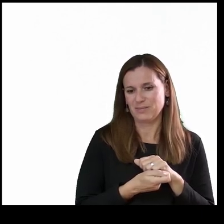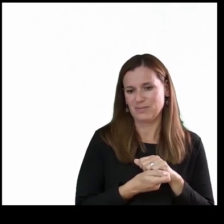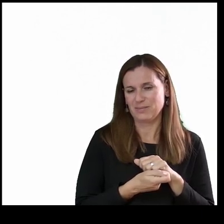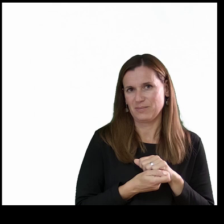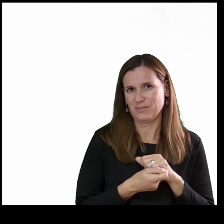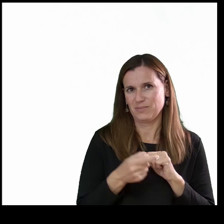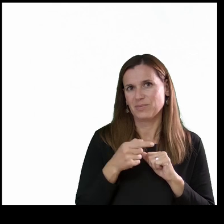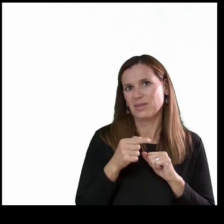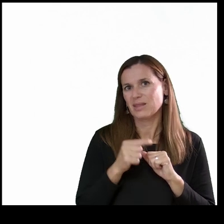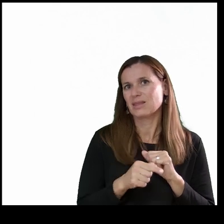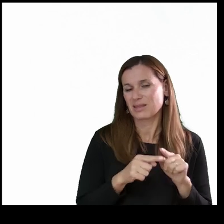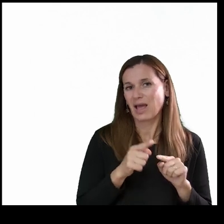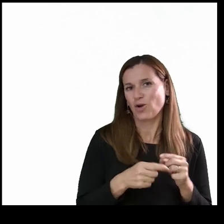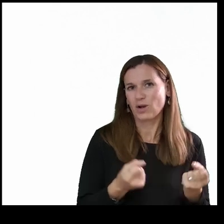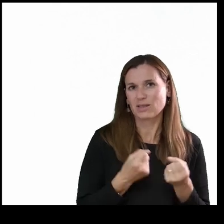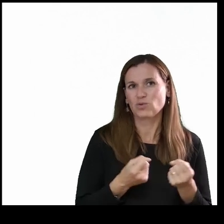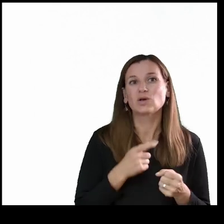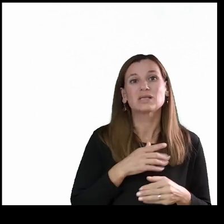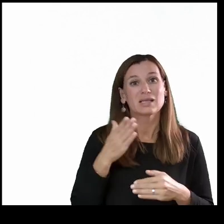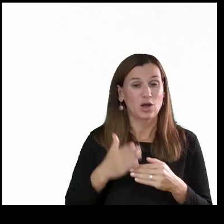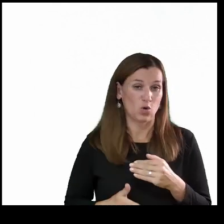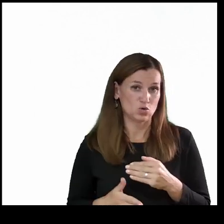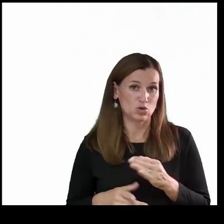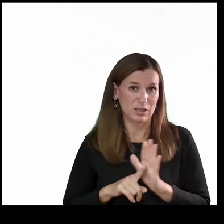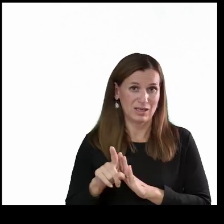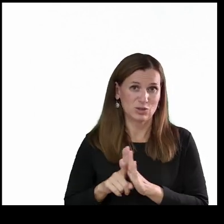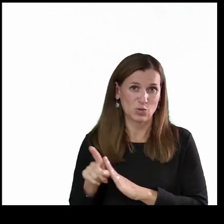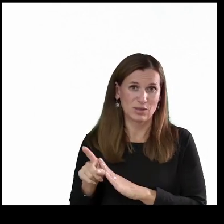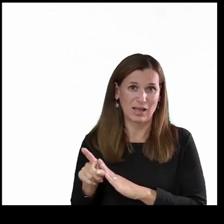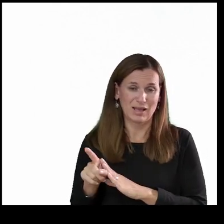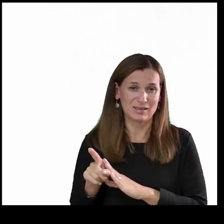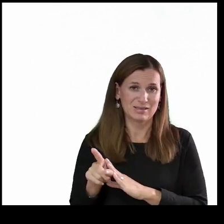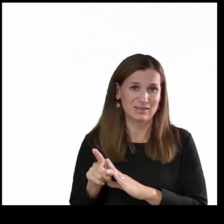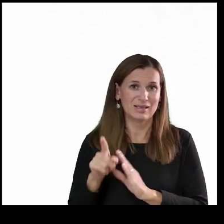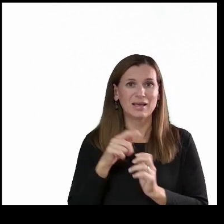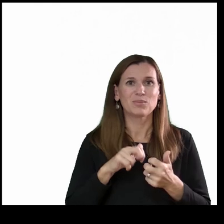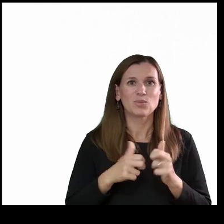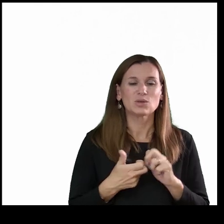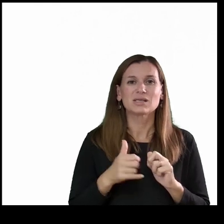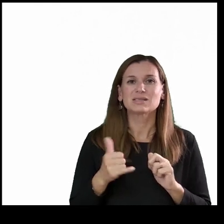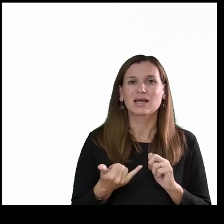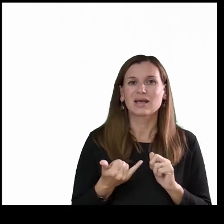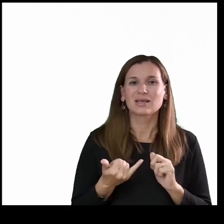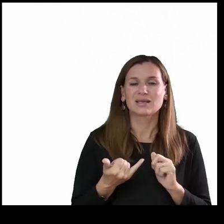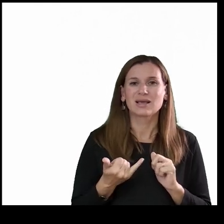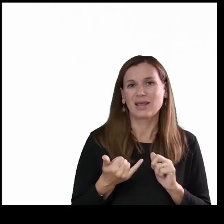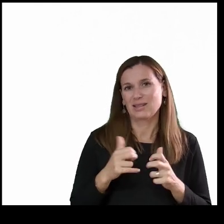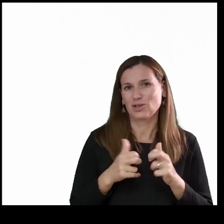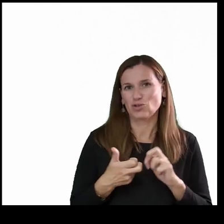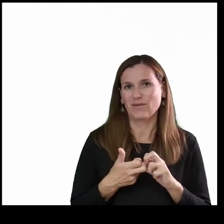activity. And the final result of the problem is the school dropout. Many of our students,